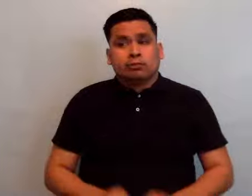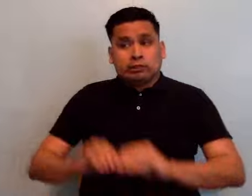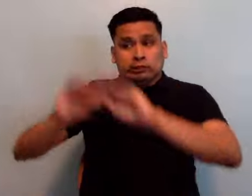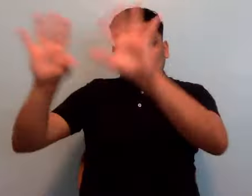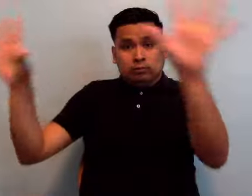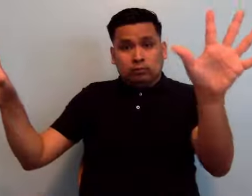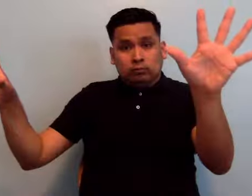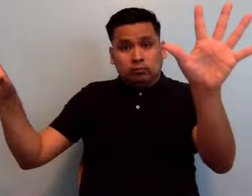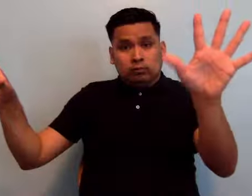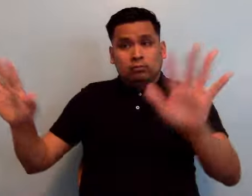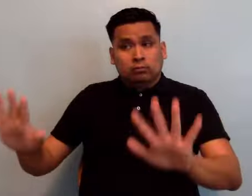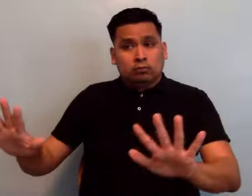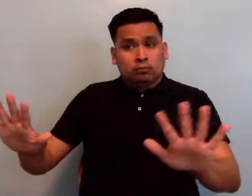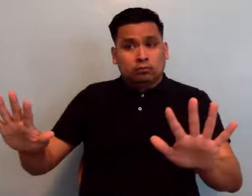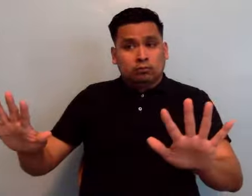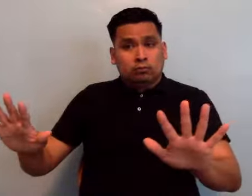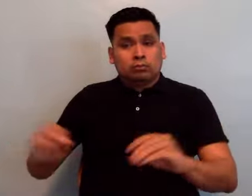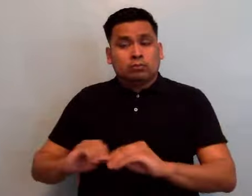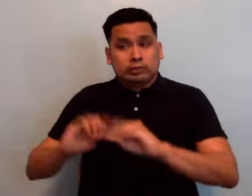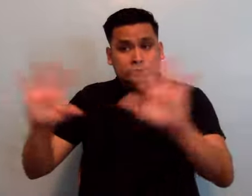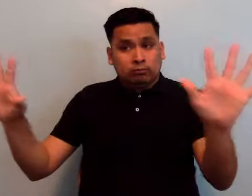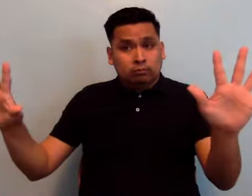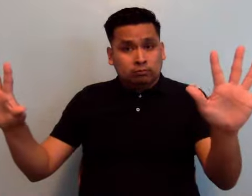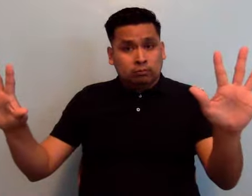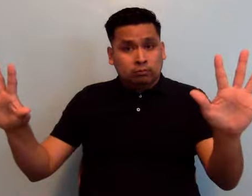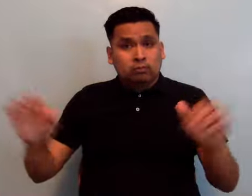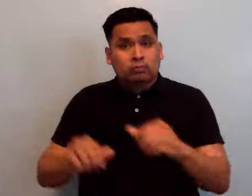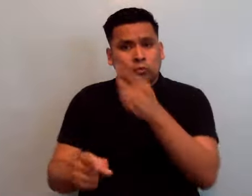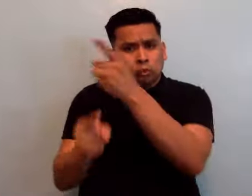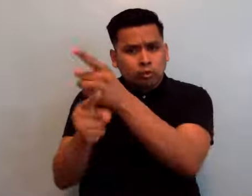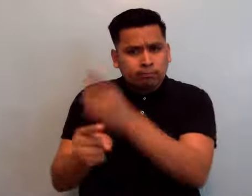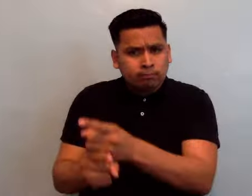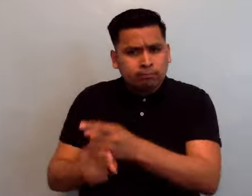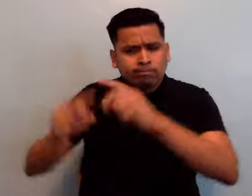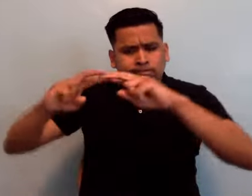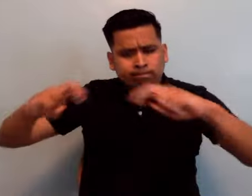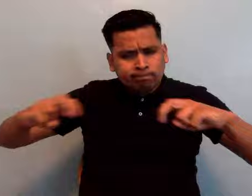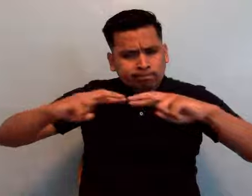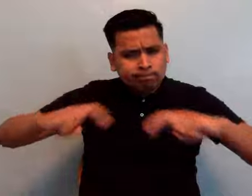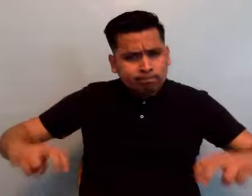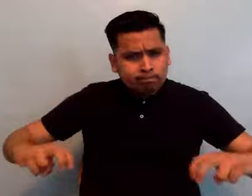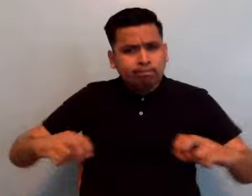person and a CDI's responsibility is to make sure everything is clear and accurate.